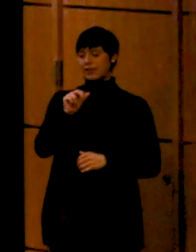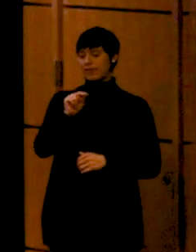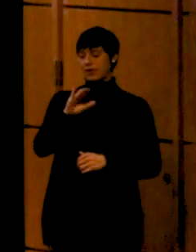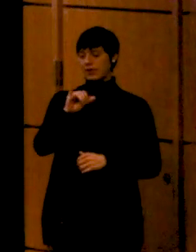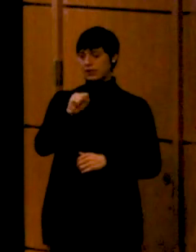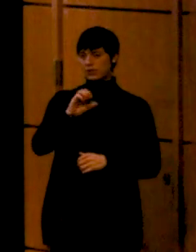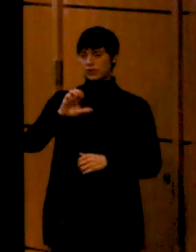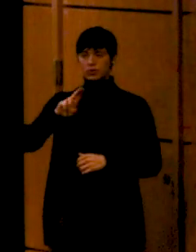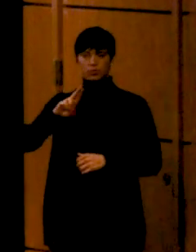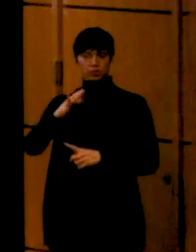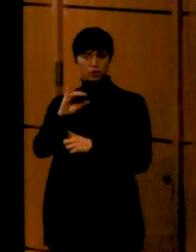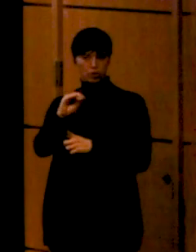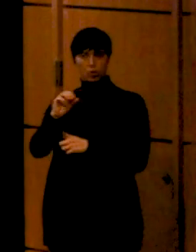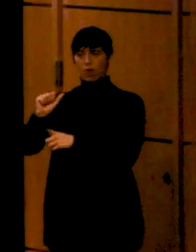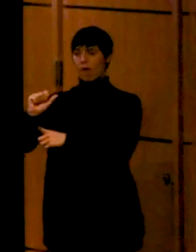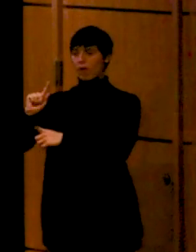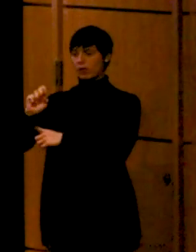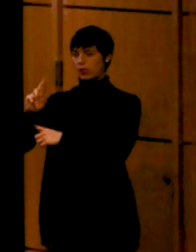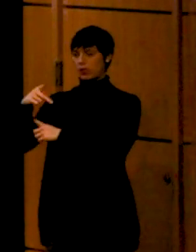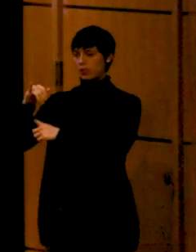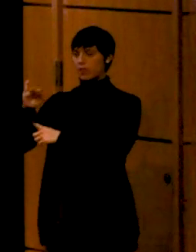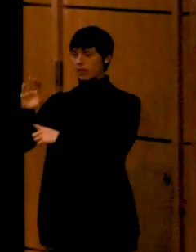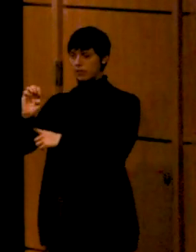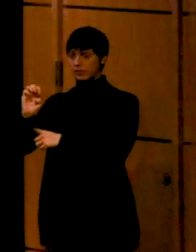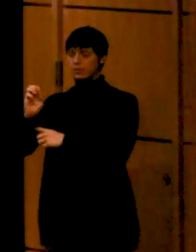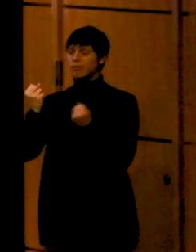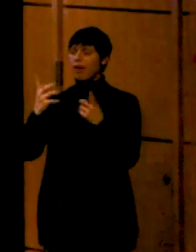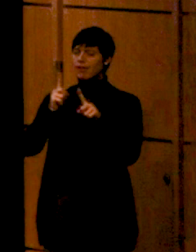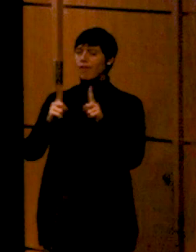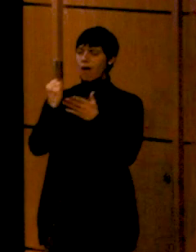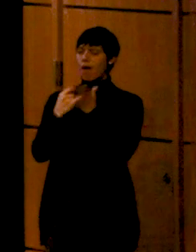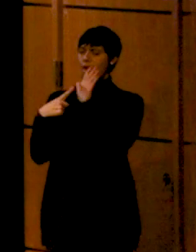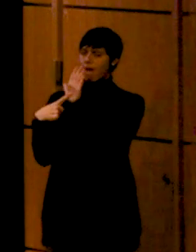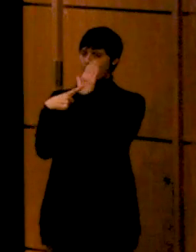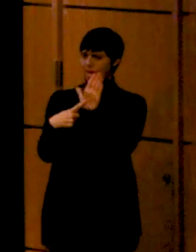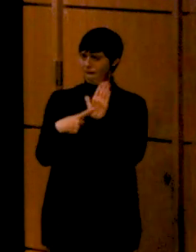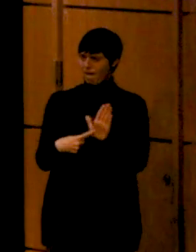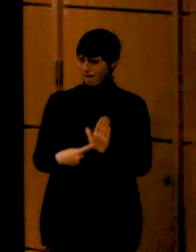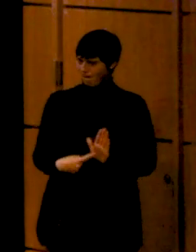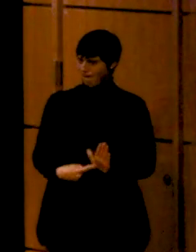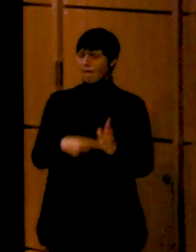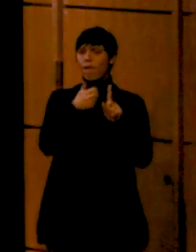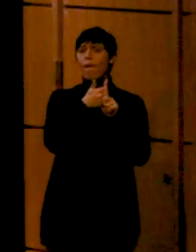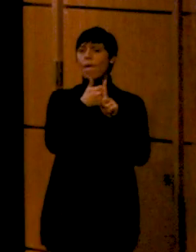Altarpiece". Dawson is also overseen 26 acquisitions for the European Collection.